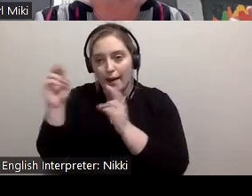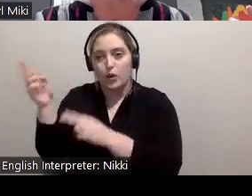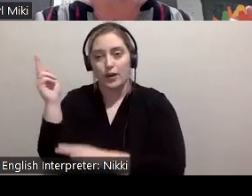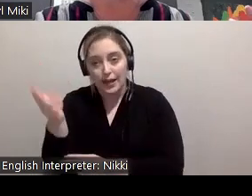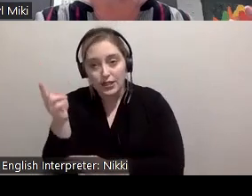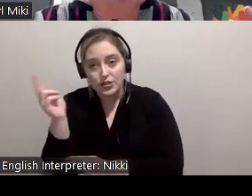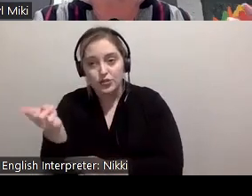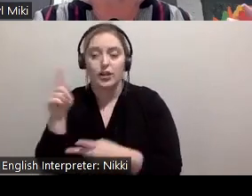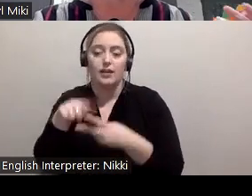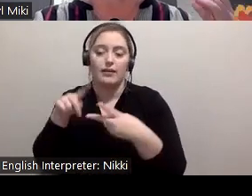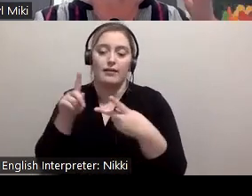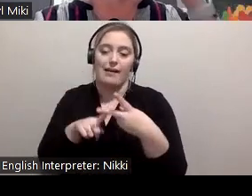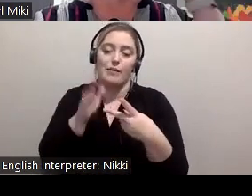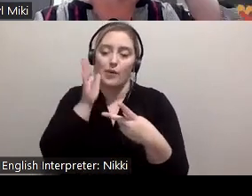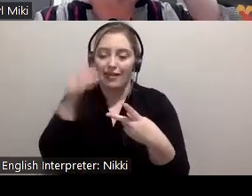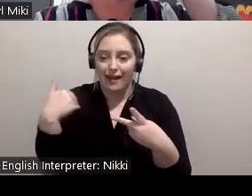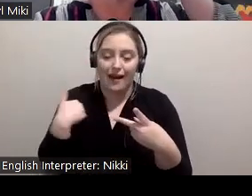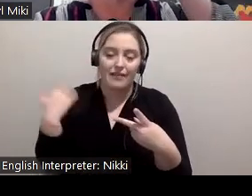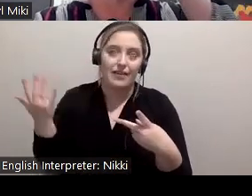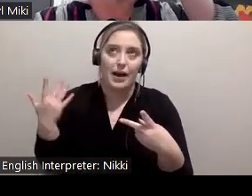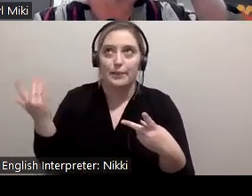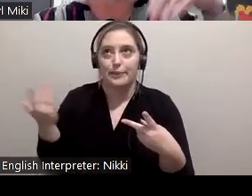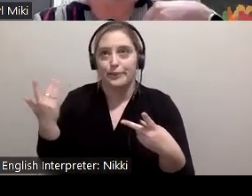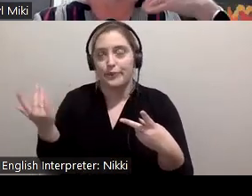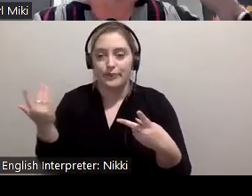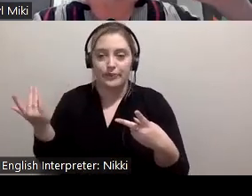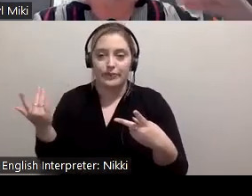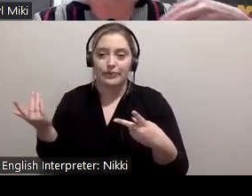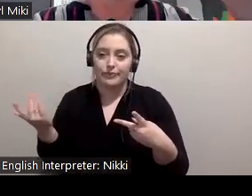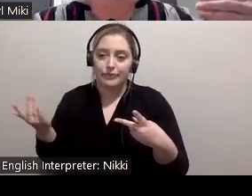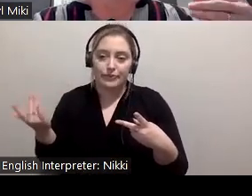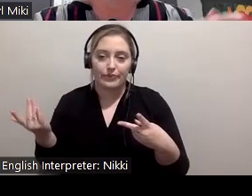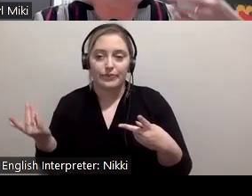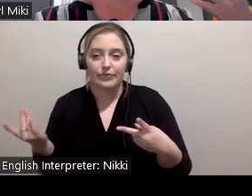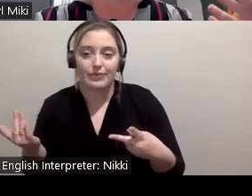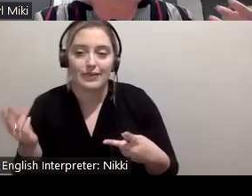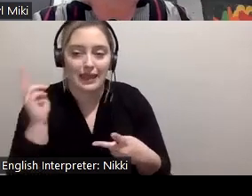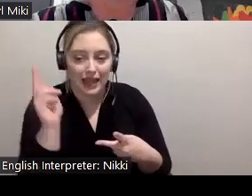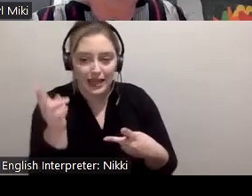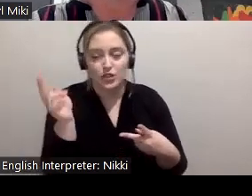organization and and that history then becomes part of